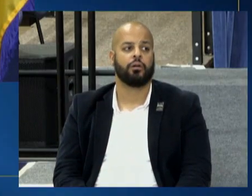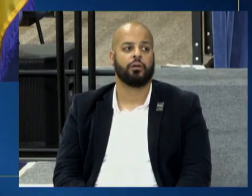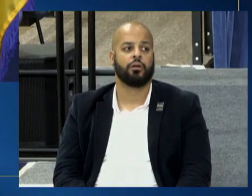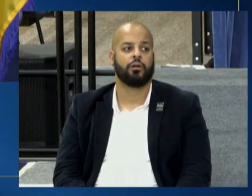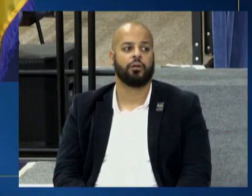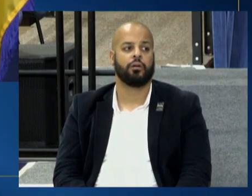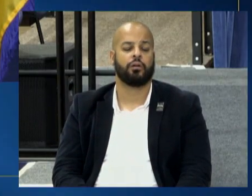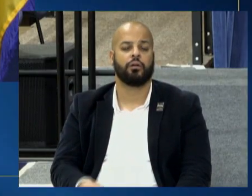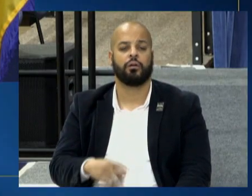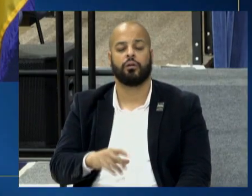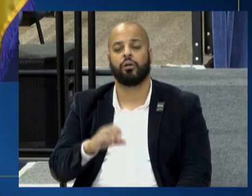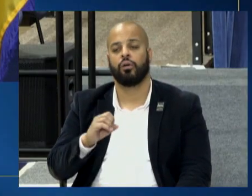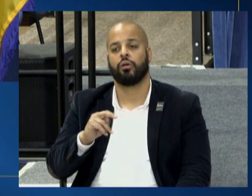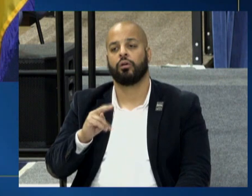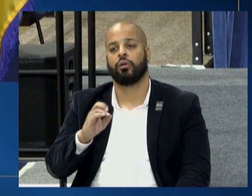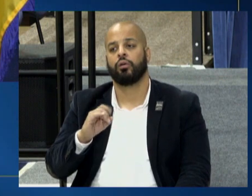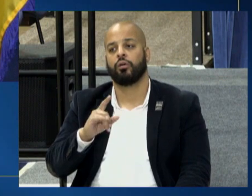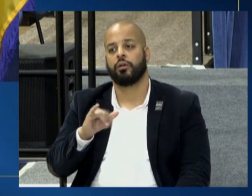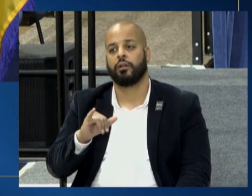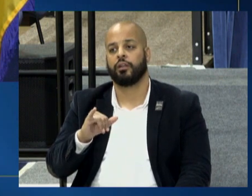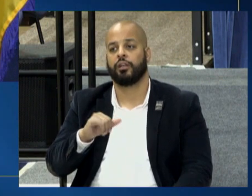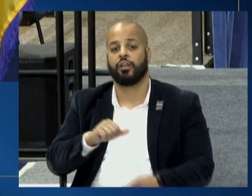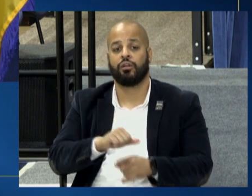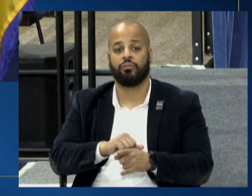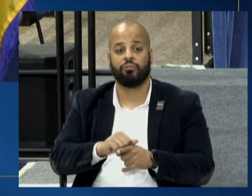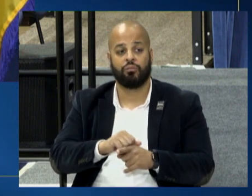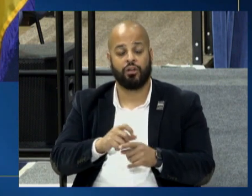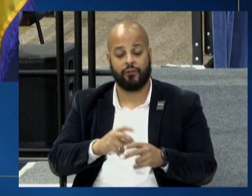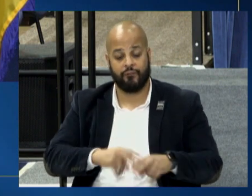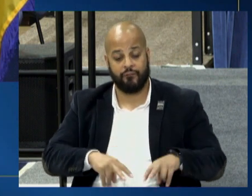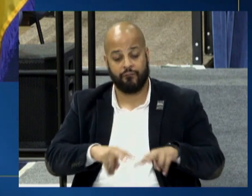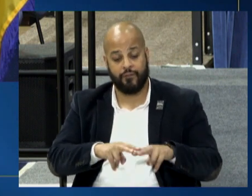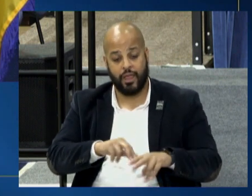practices to provide value-based, person-centered care to patients